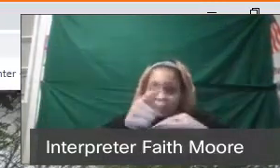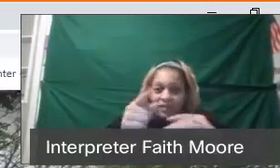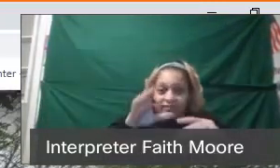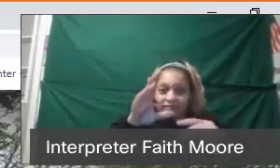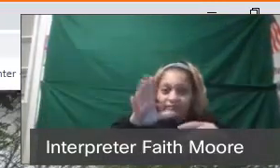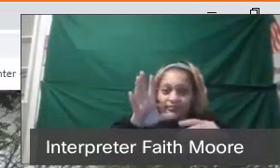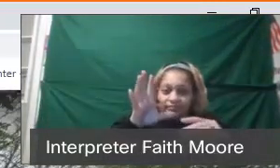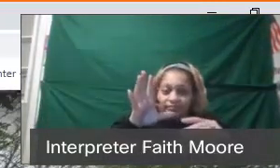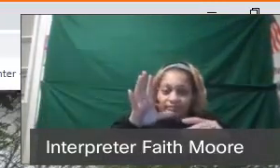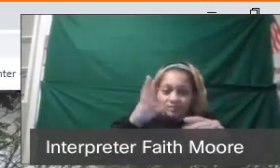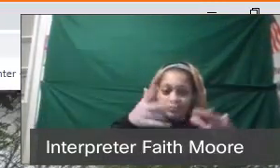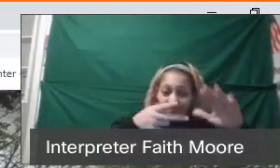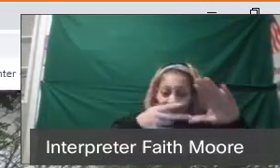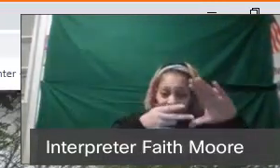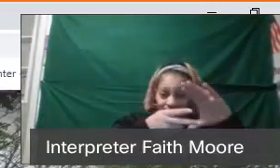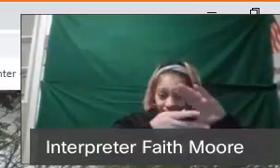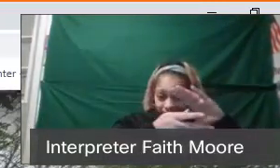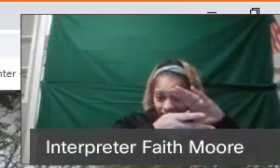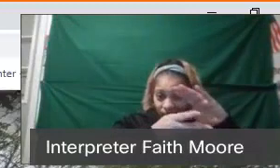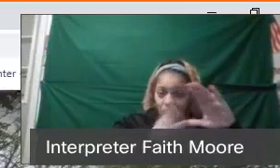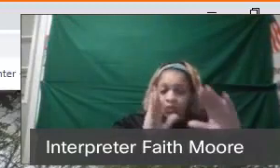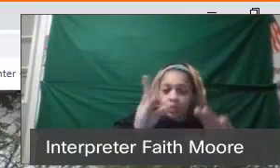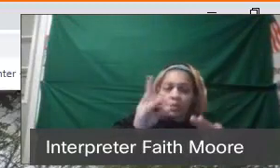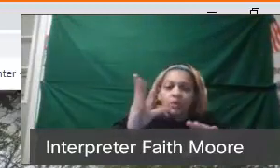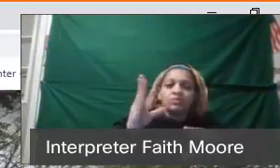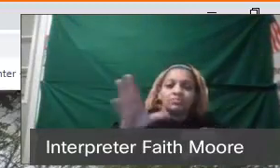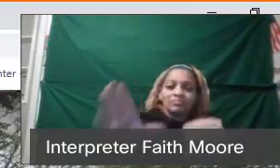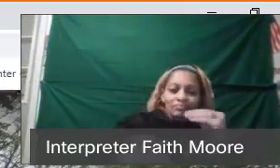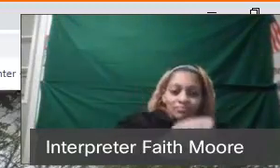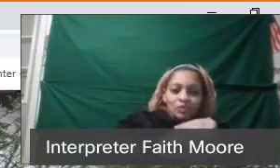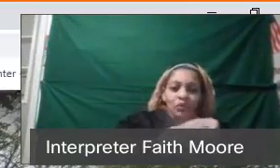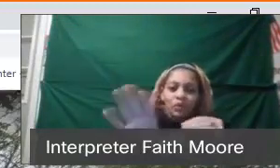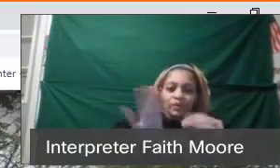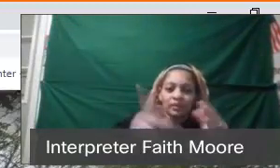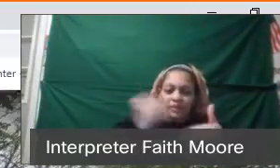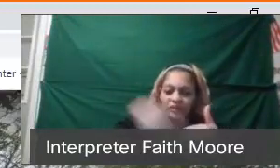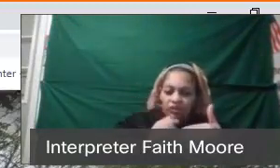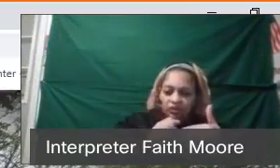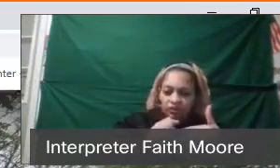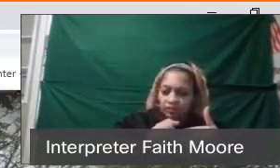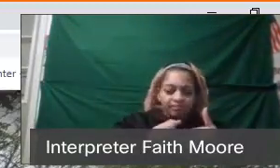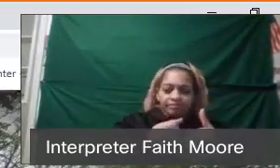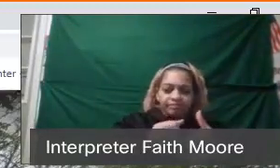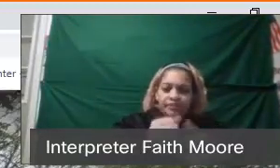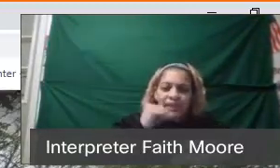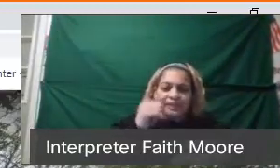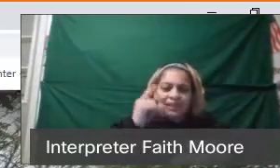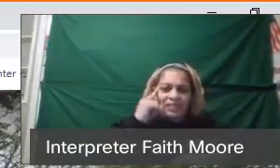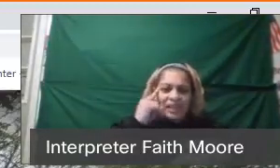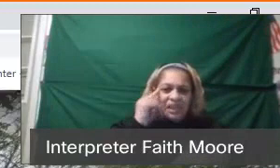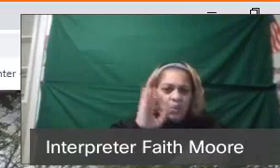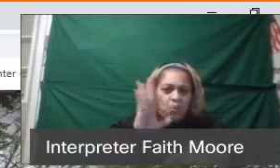Getting close Steve for this question, or currently looking at lighting under urine.